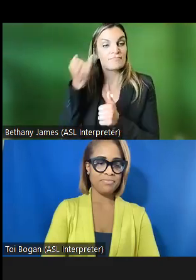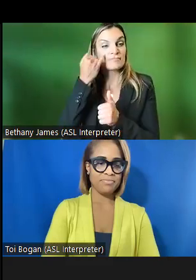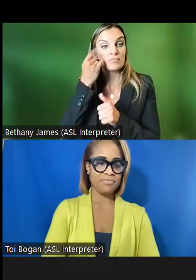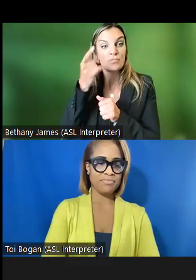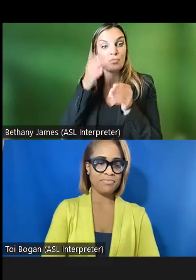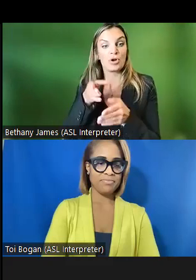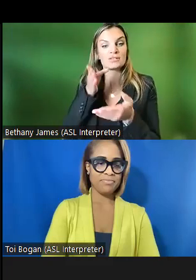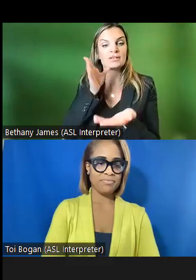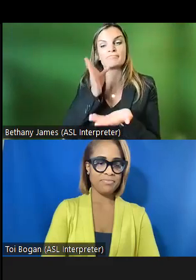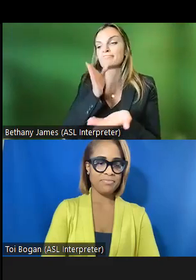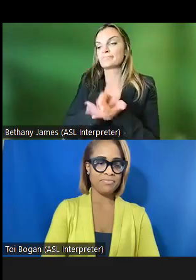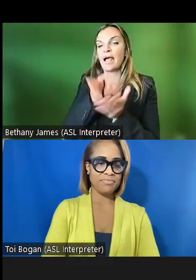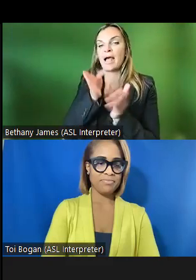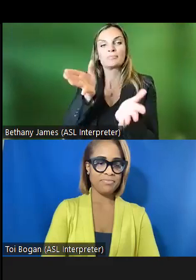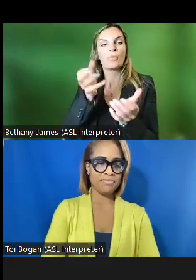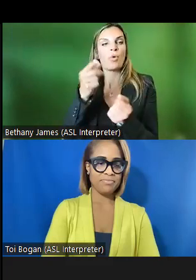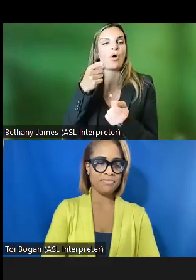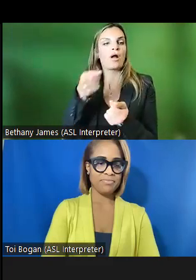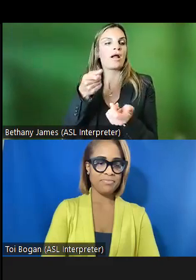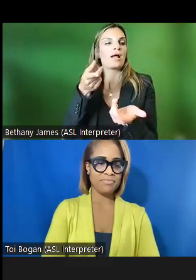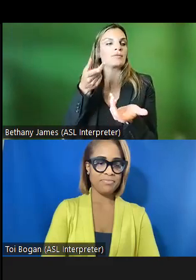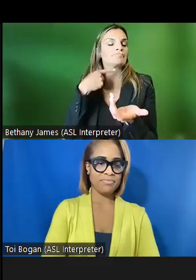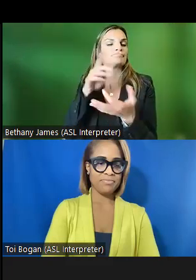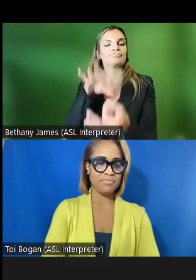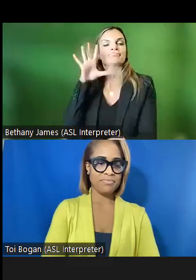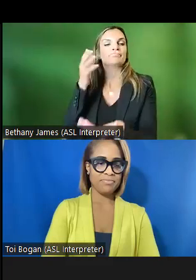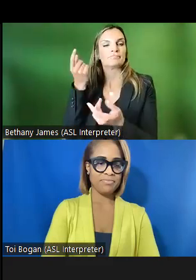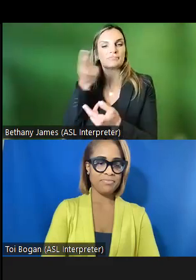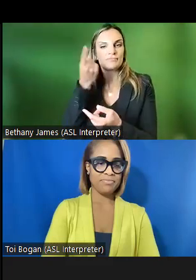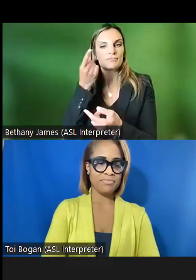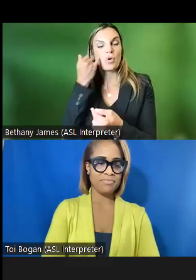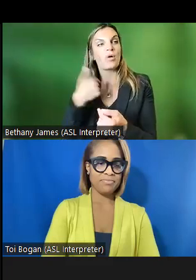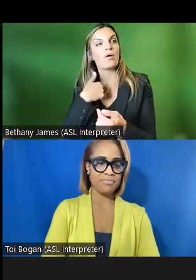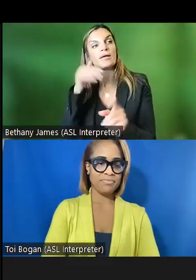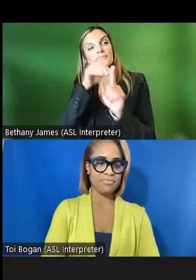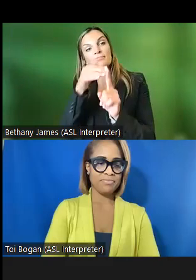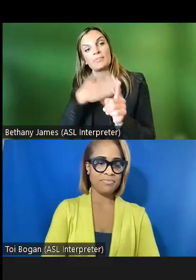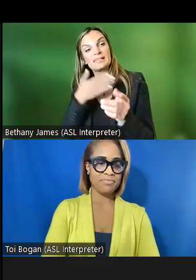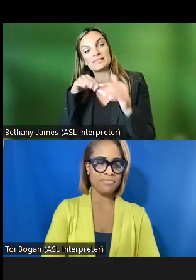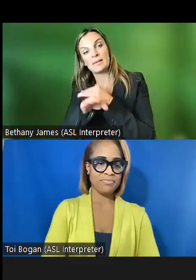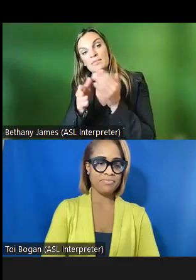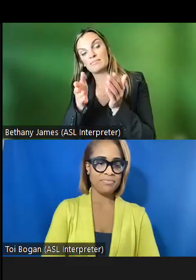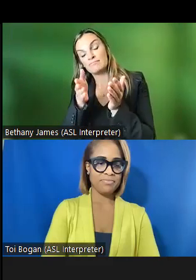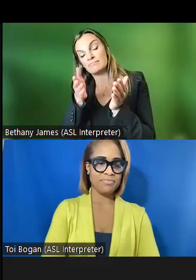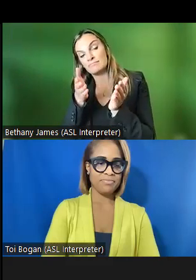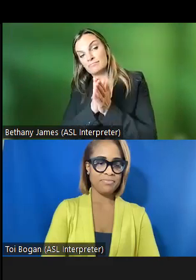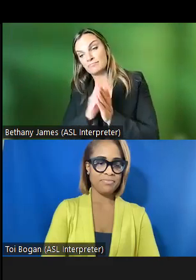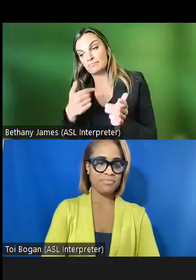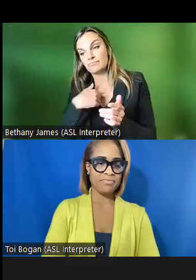compliance. So if a member of the public asks for an accommodation to participate in something that the department